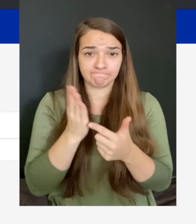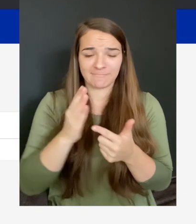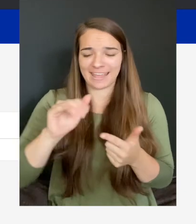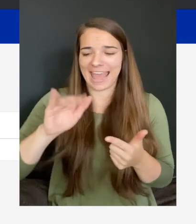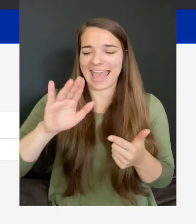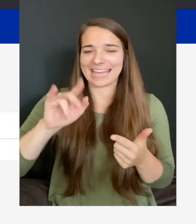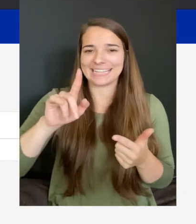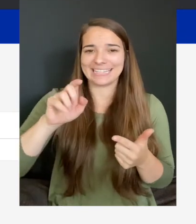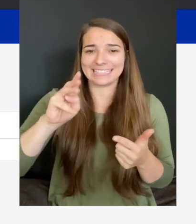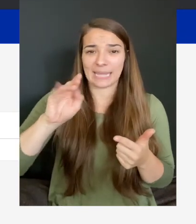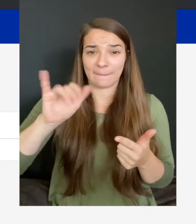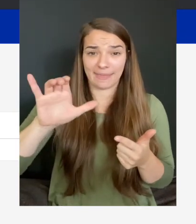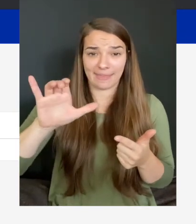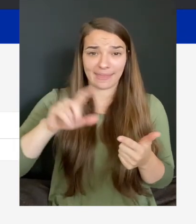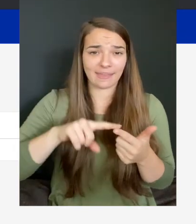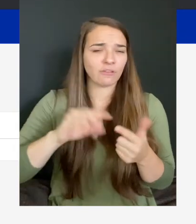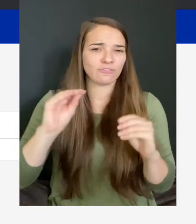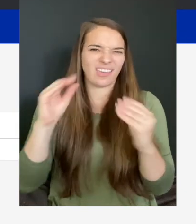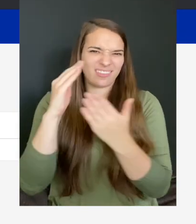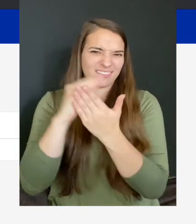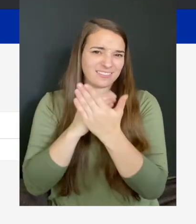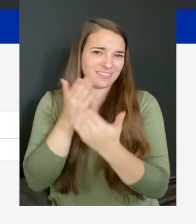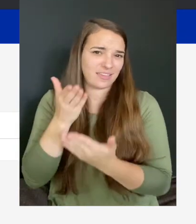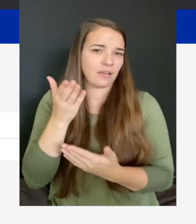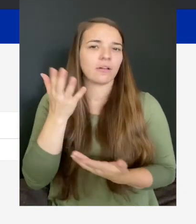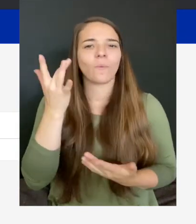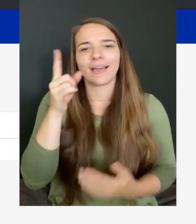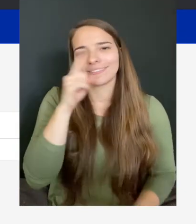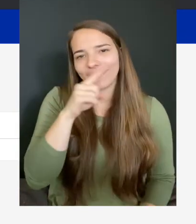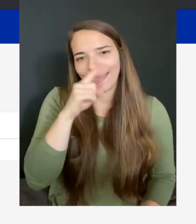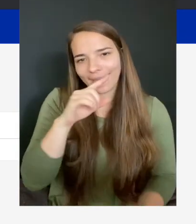profile, there's nothing listed here since this is just a test student, but normally